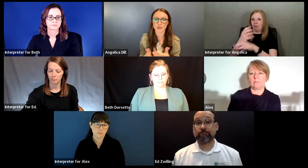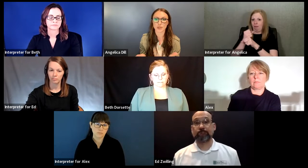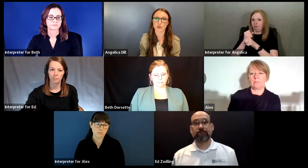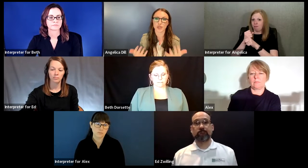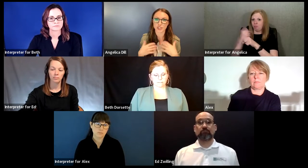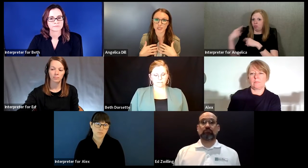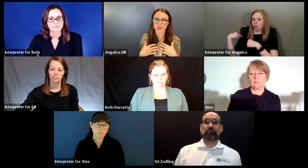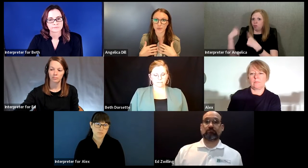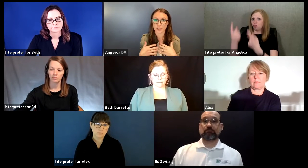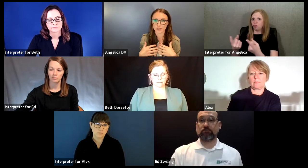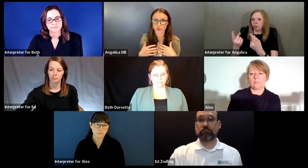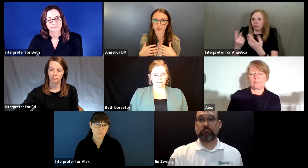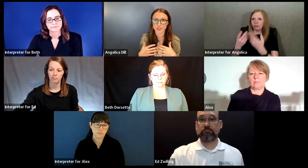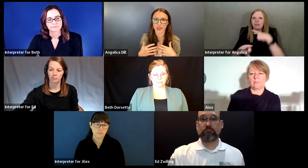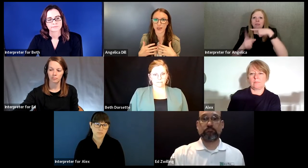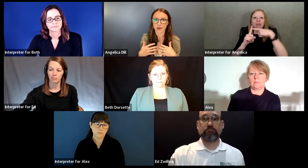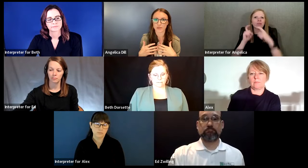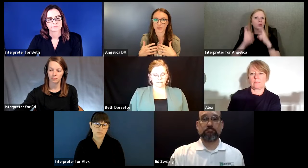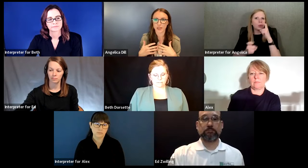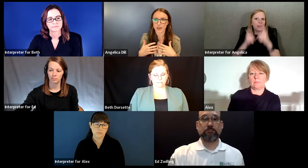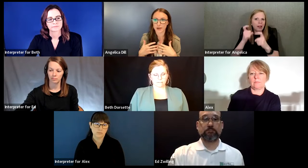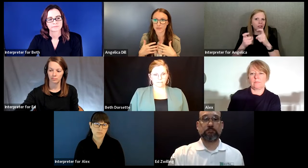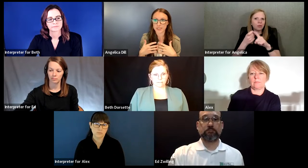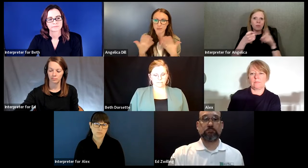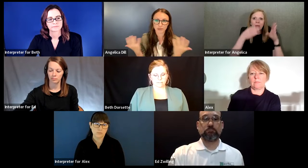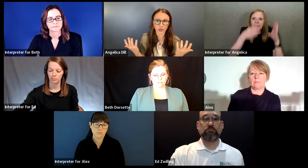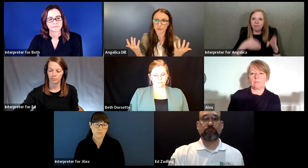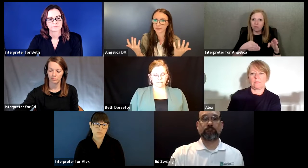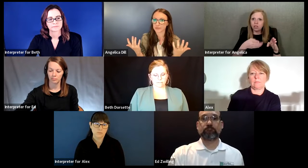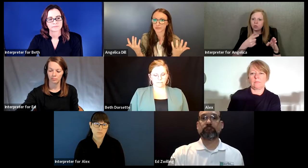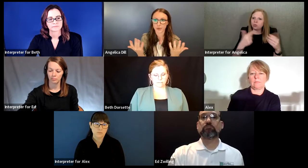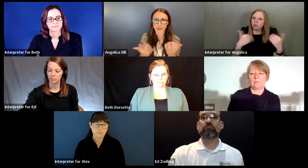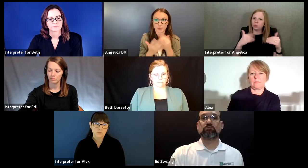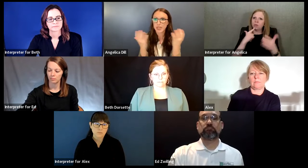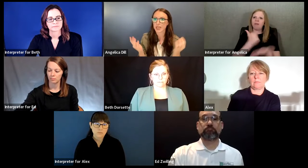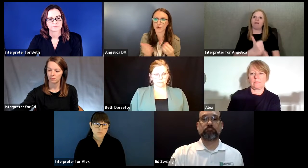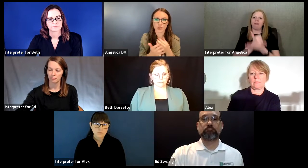Also some of the donations from individuals that have sent, you know, random money in